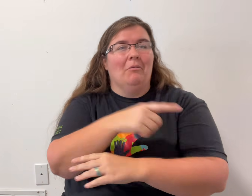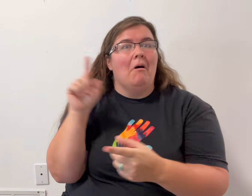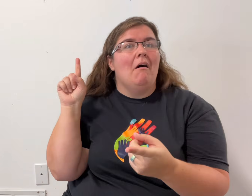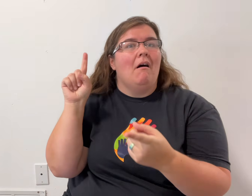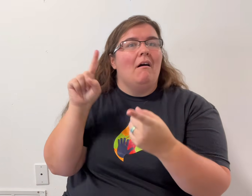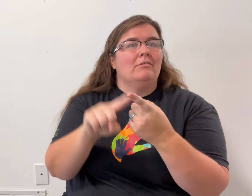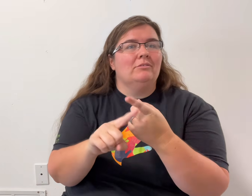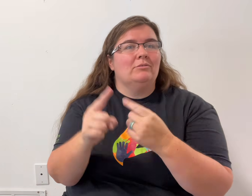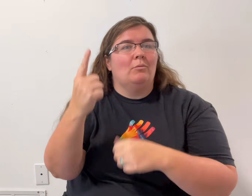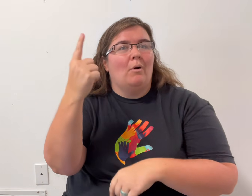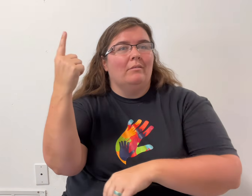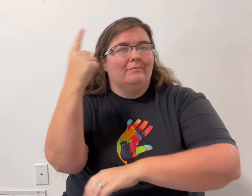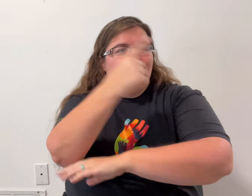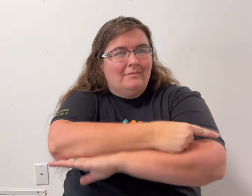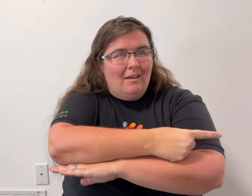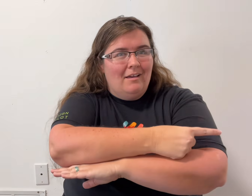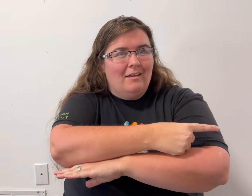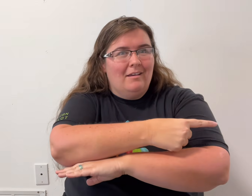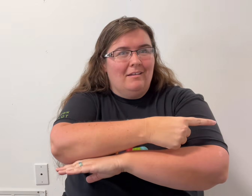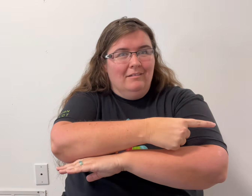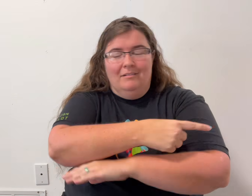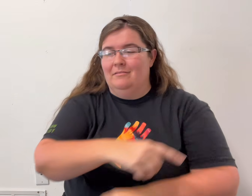So, it's "UNTIL ONE DAY"